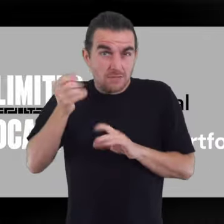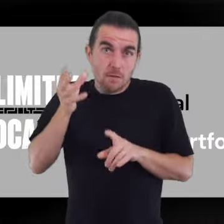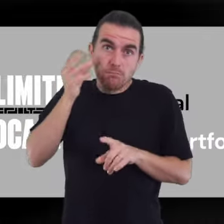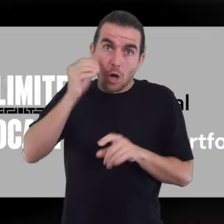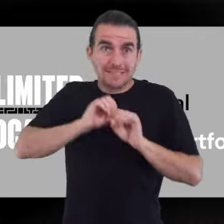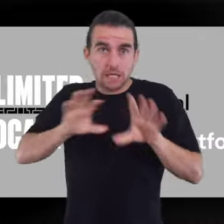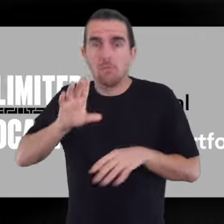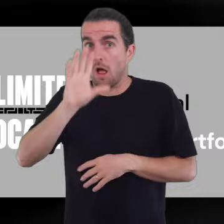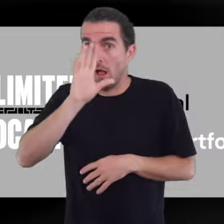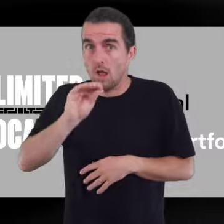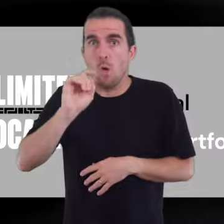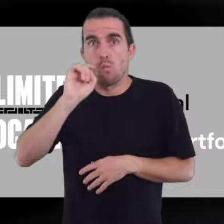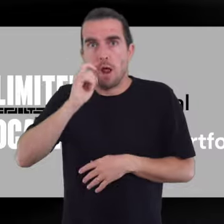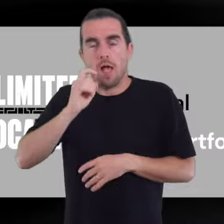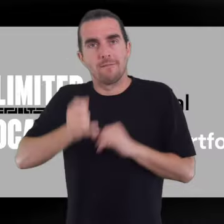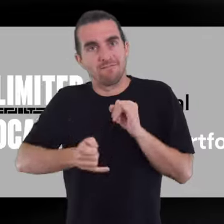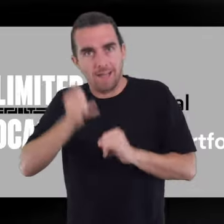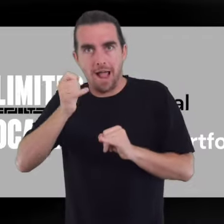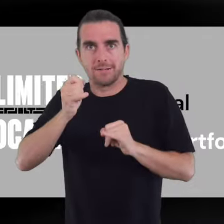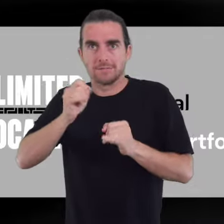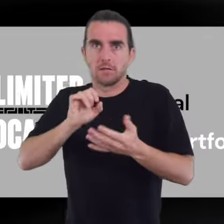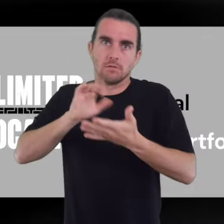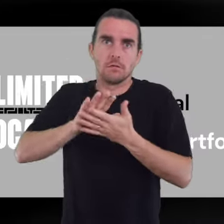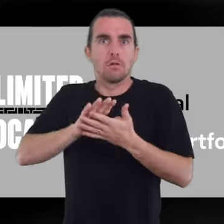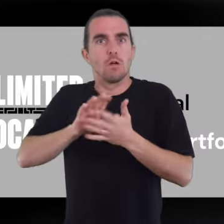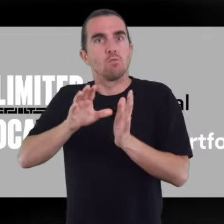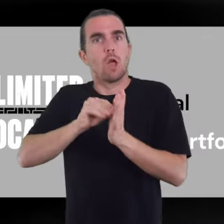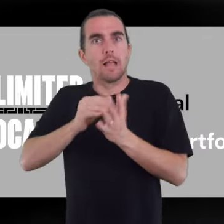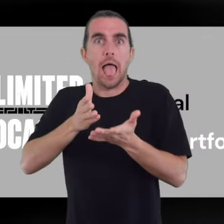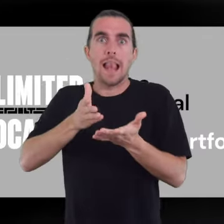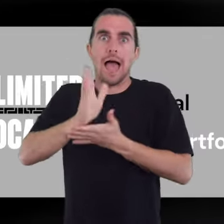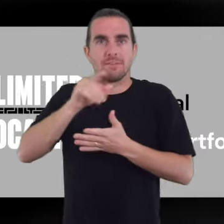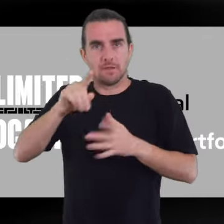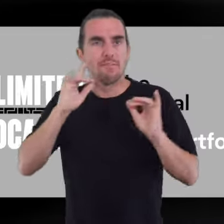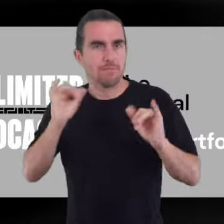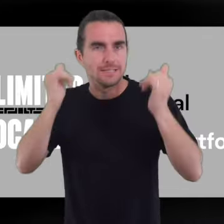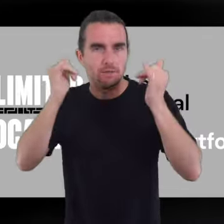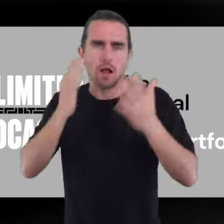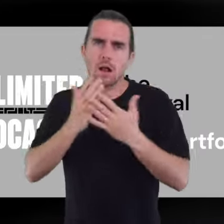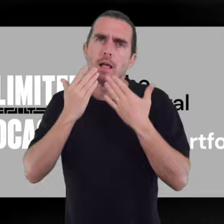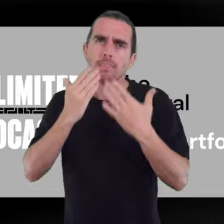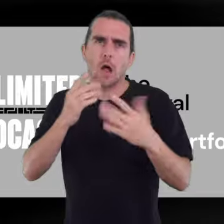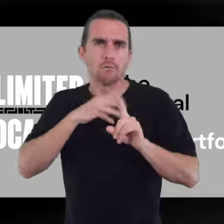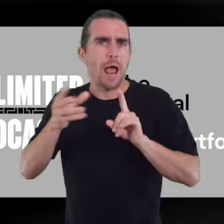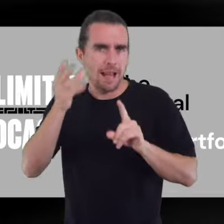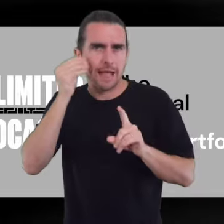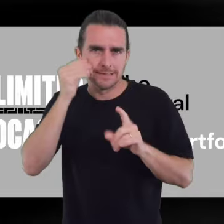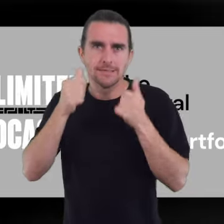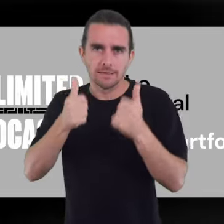This is the last of the daily podcasts, but we'll be releasing a final episode recorded live at the festival soon. Thanks for listening.